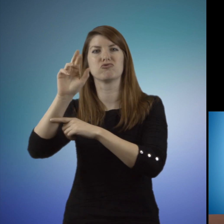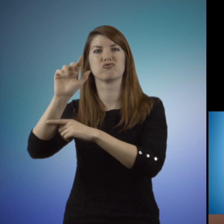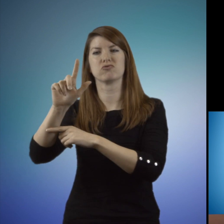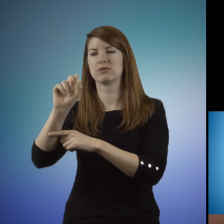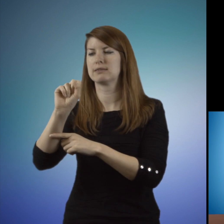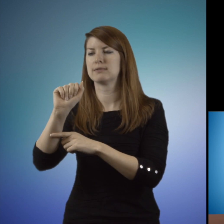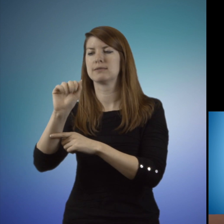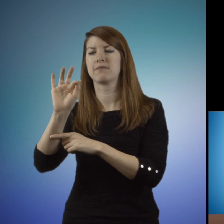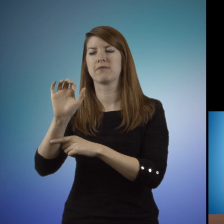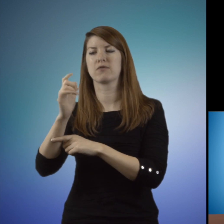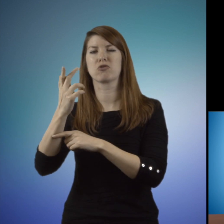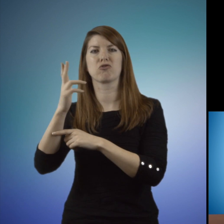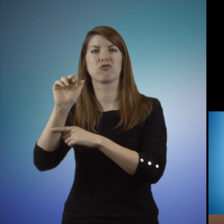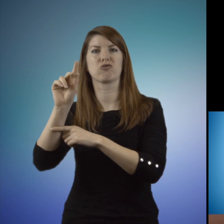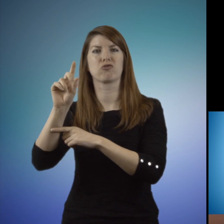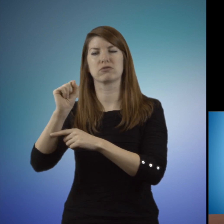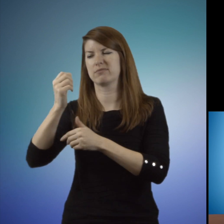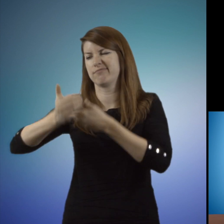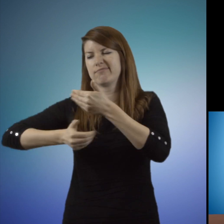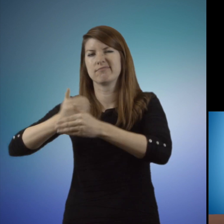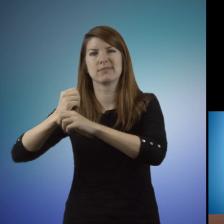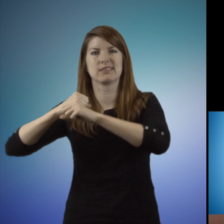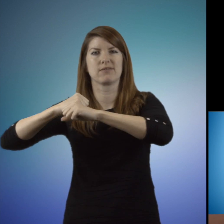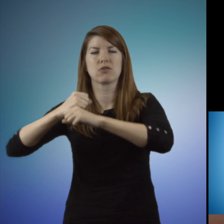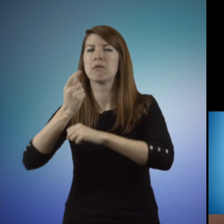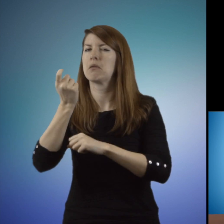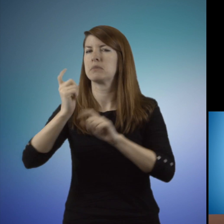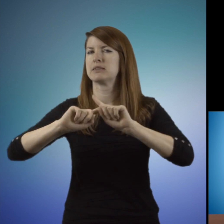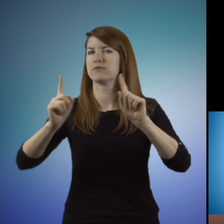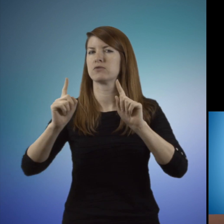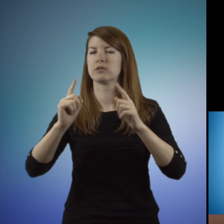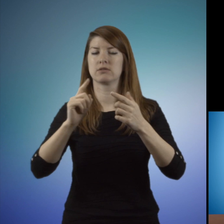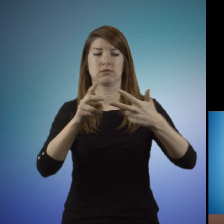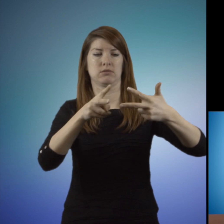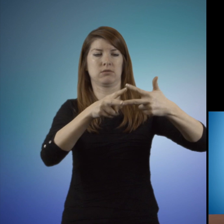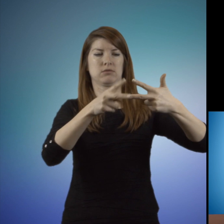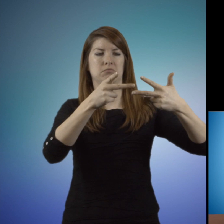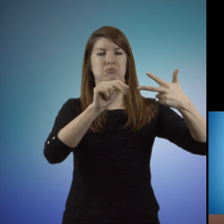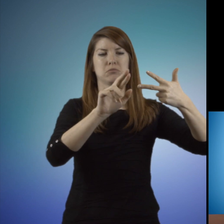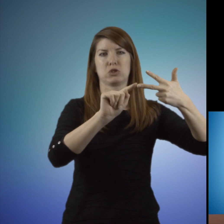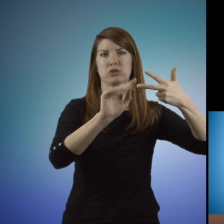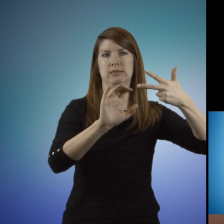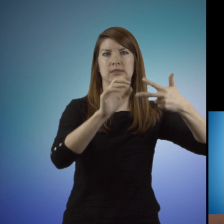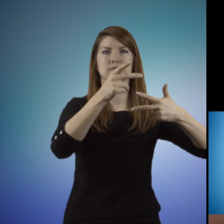that are slightly different than Part C. And those procedural safeguards are very important